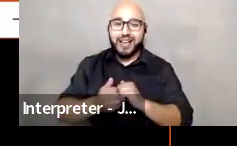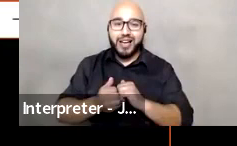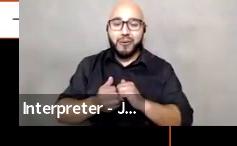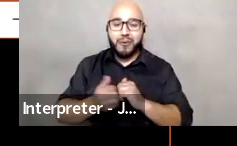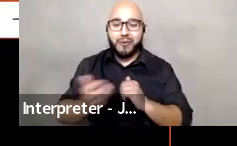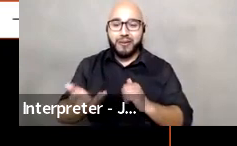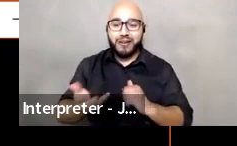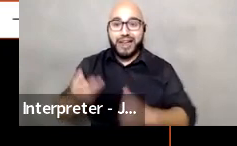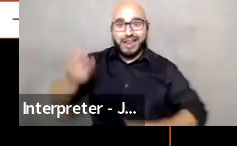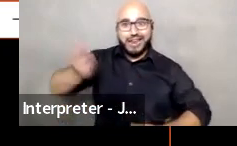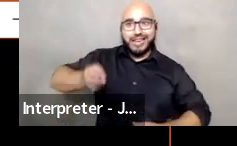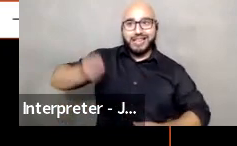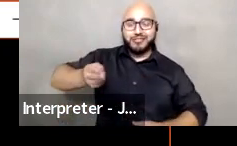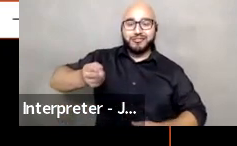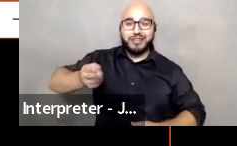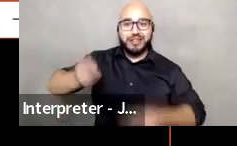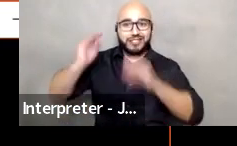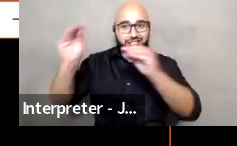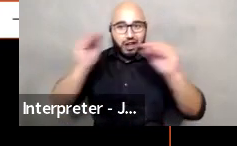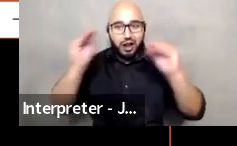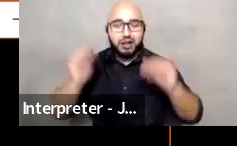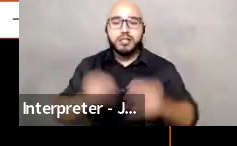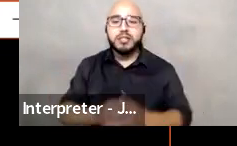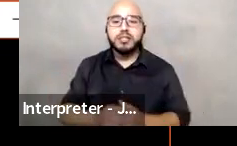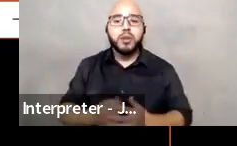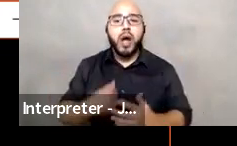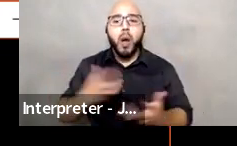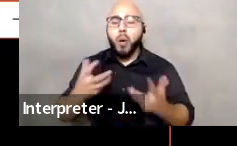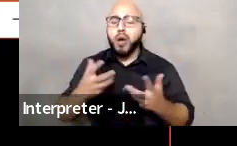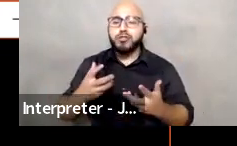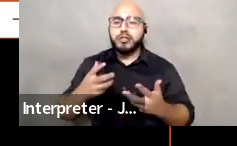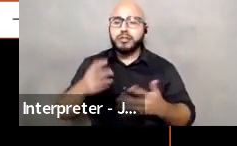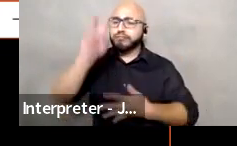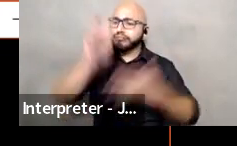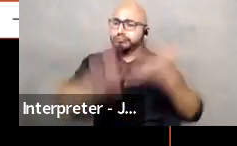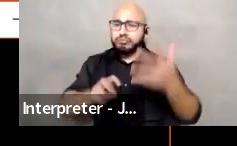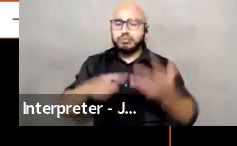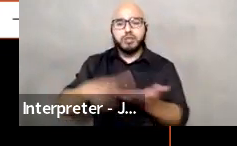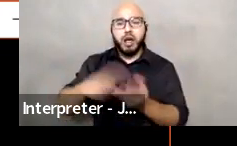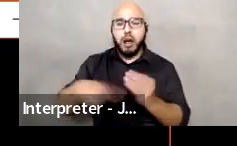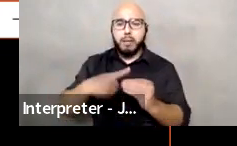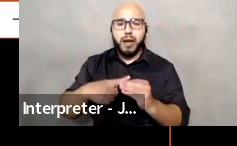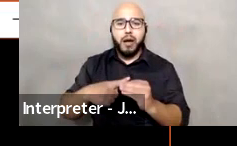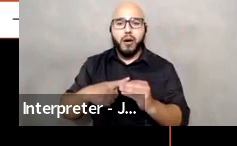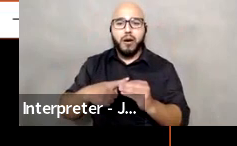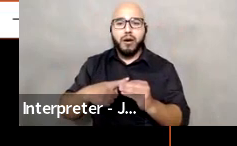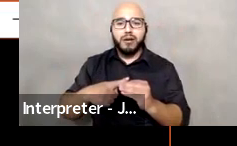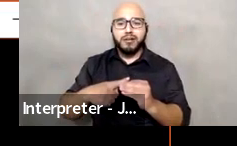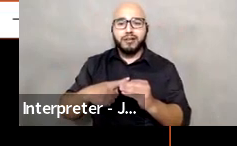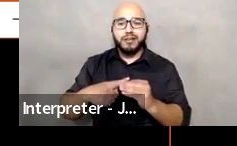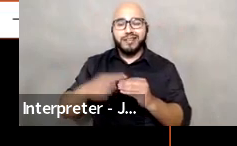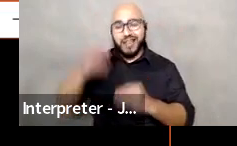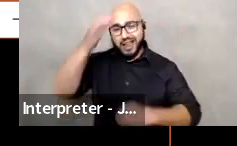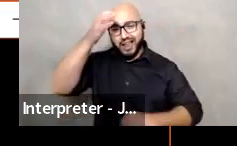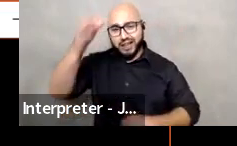History is taught. Let me just skip right. Ahead and talk about. This idea of heritage versus history.